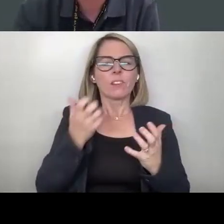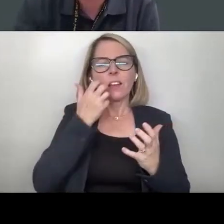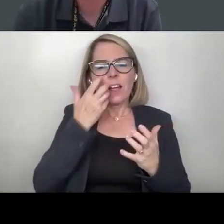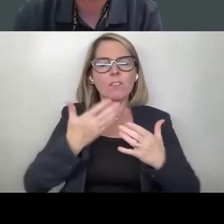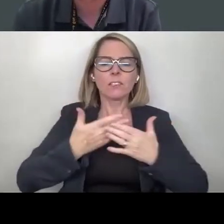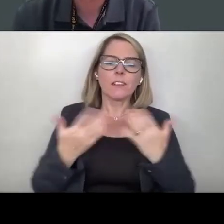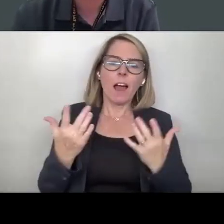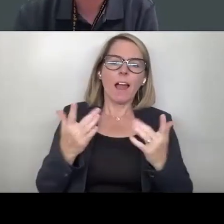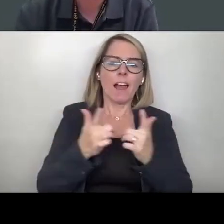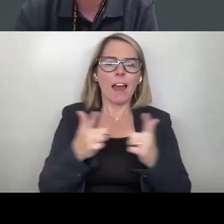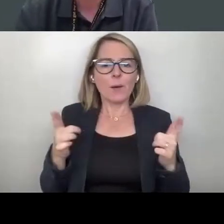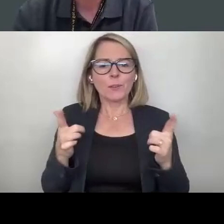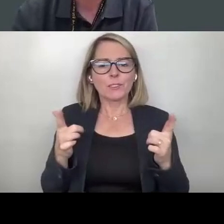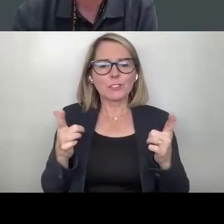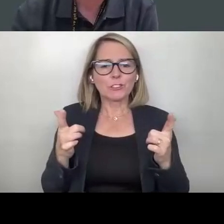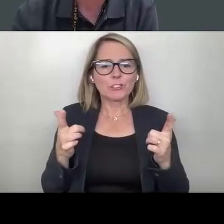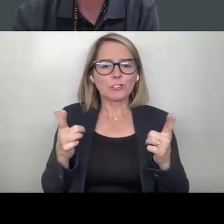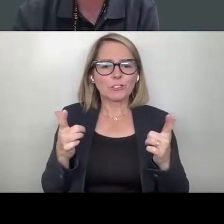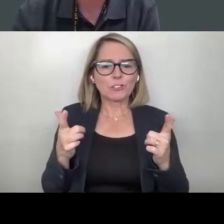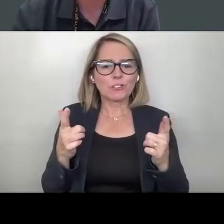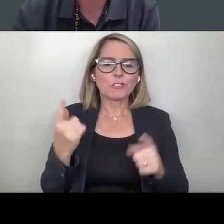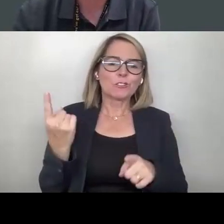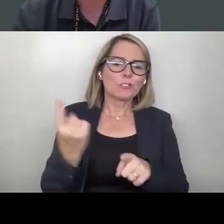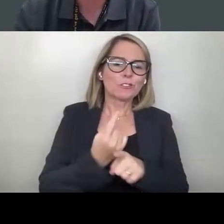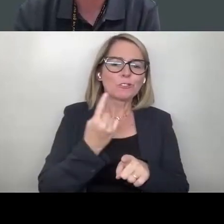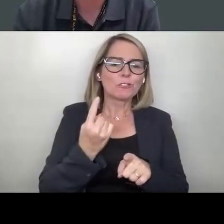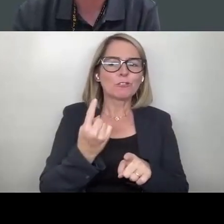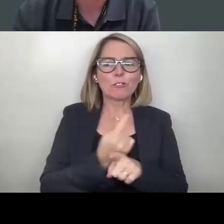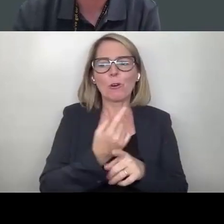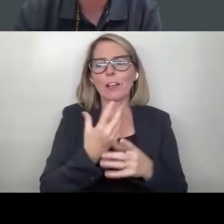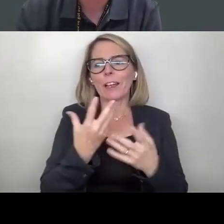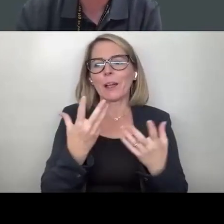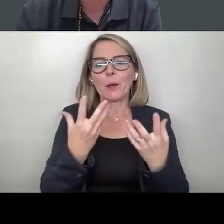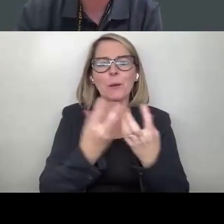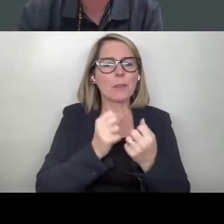like you would be talking to, sometimes just talk to a friend,